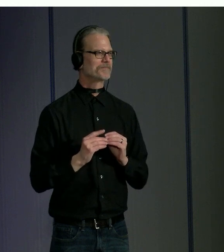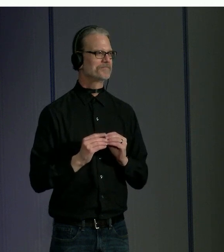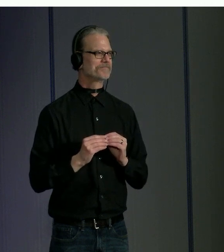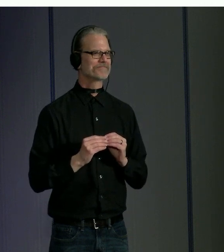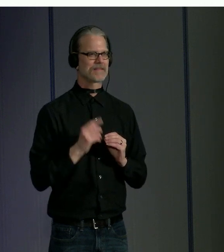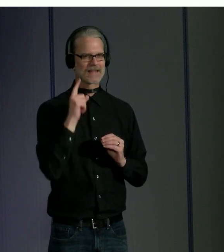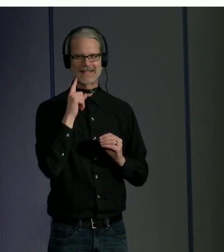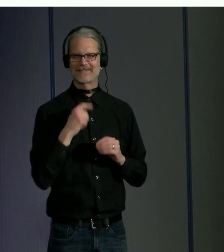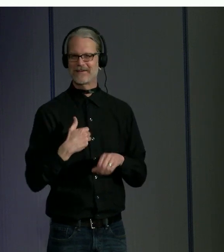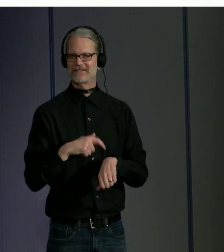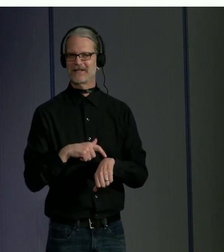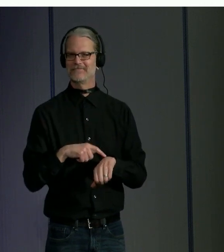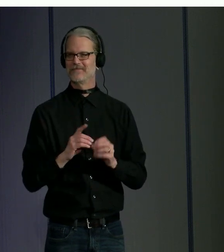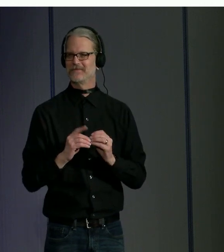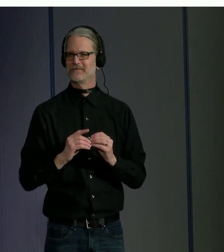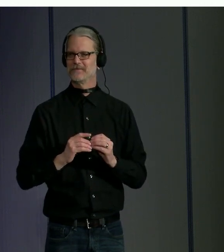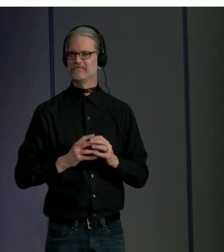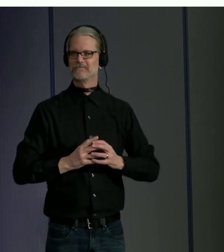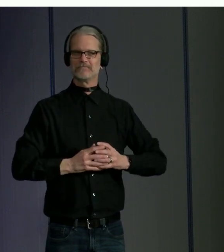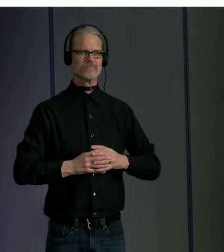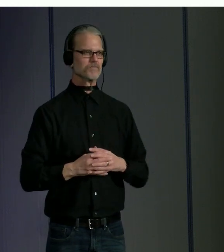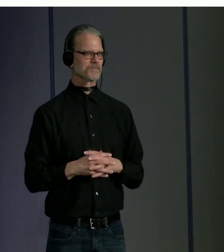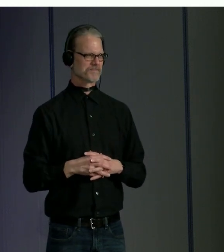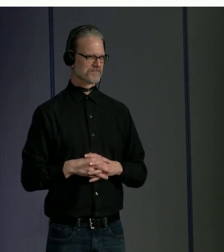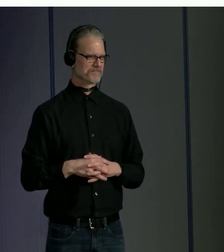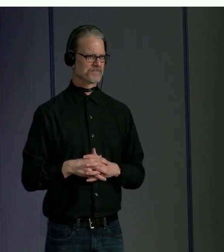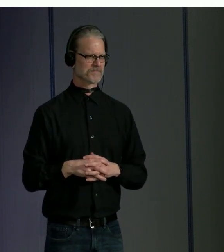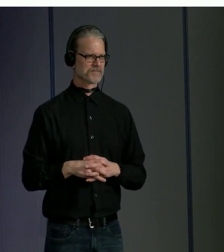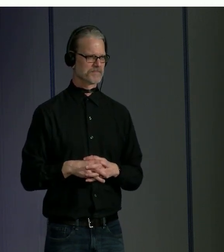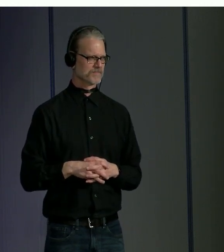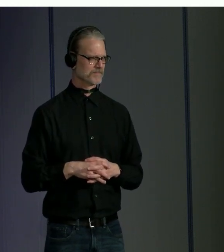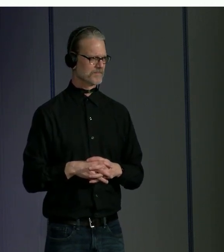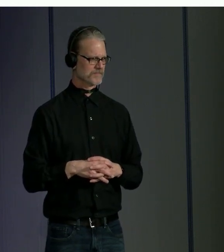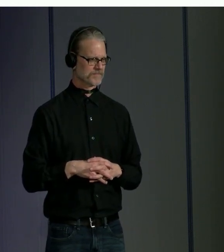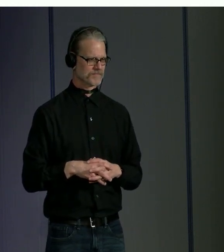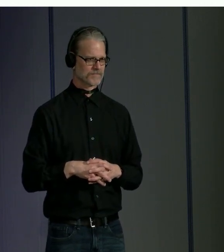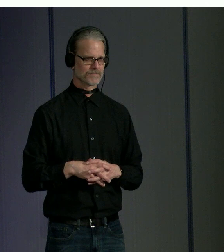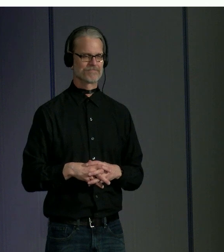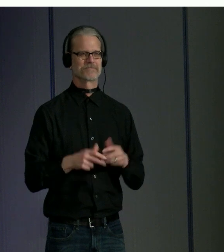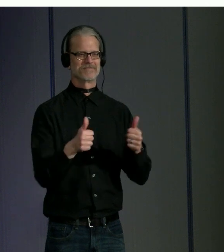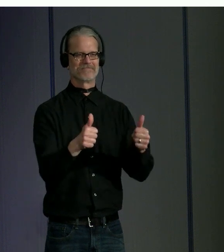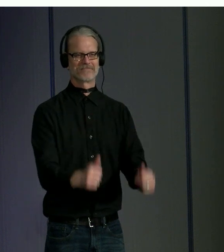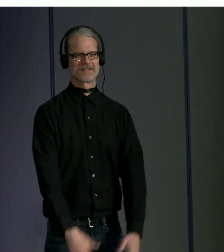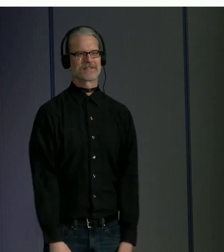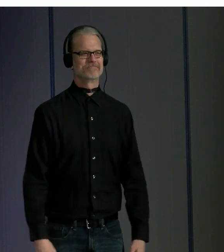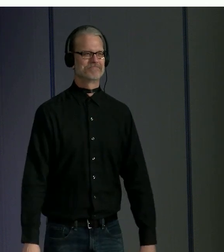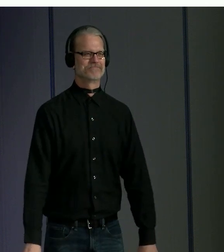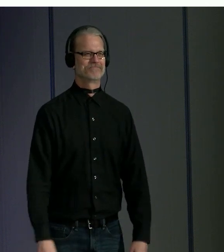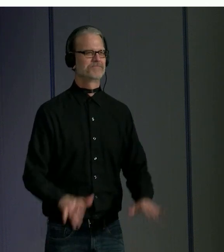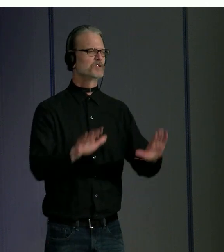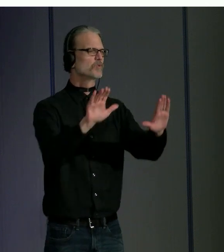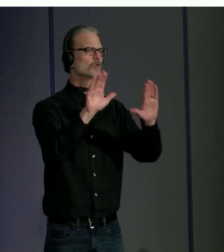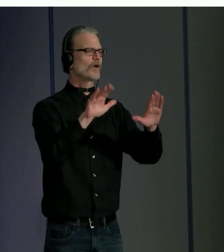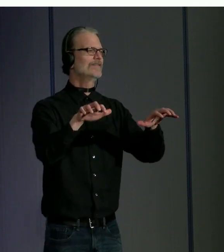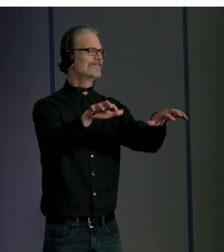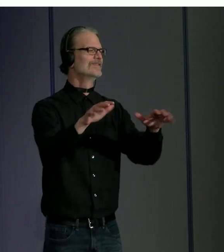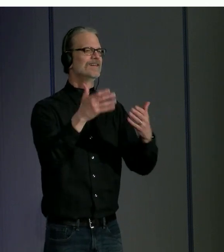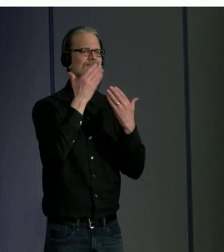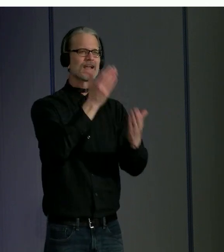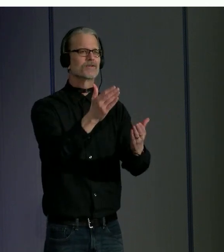I think we have time for one more. Awesome. You all were great. Thank you very much.